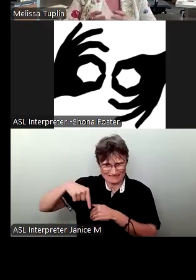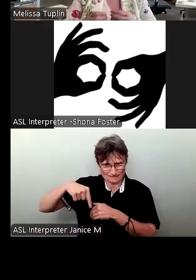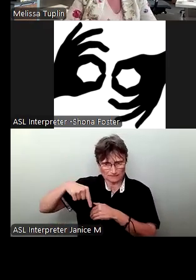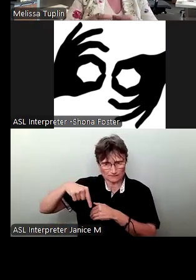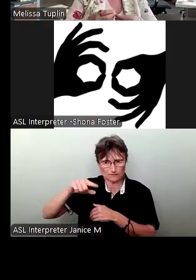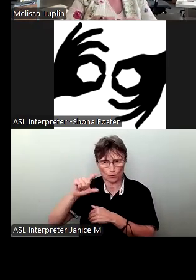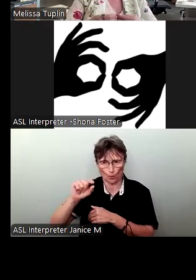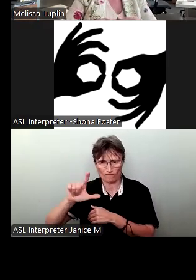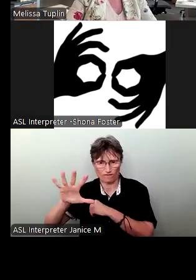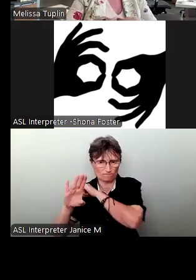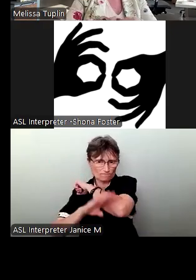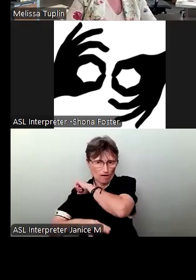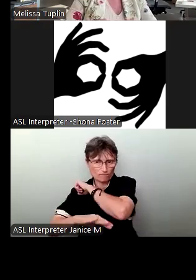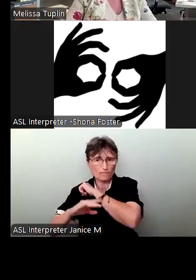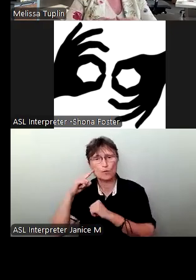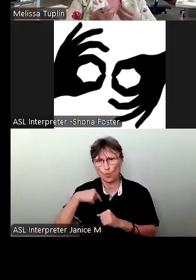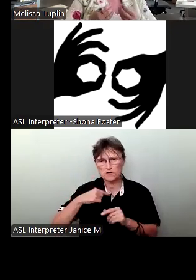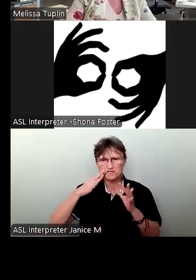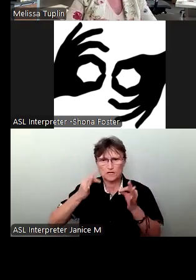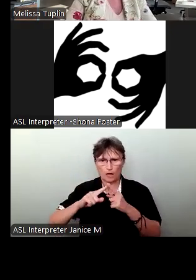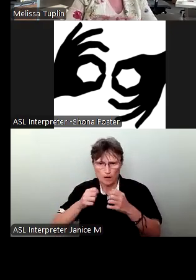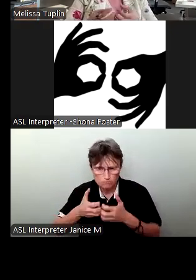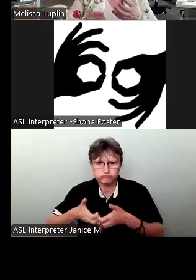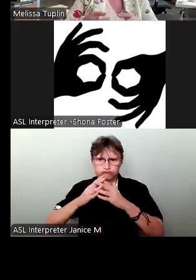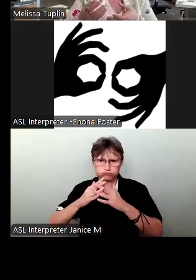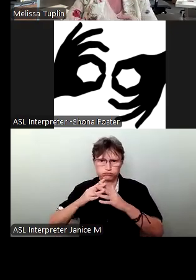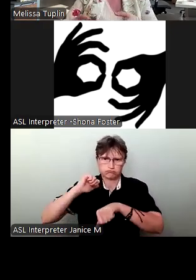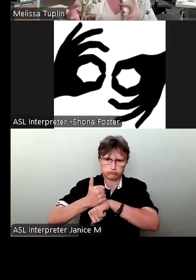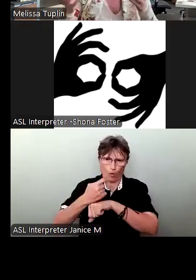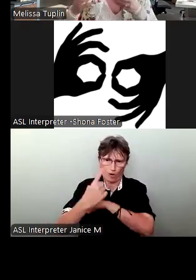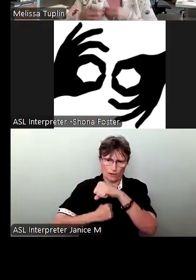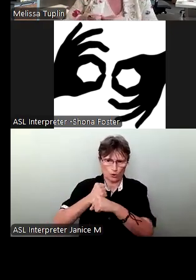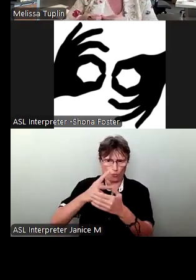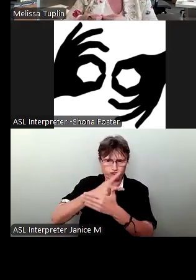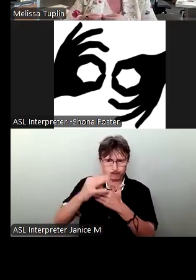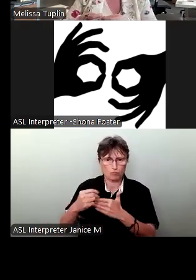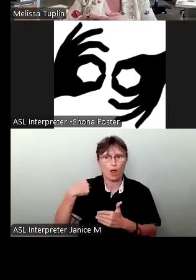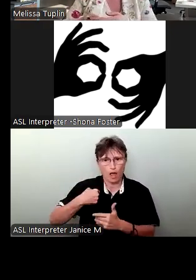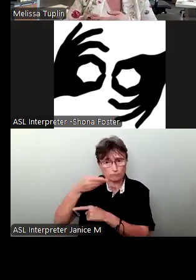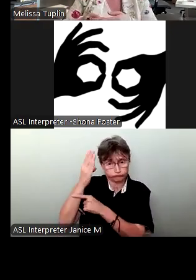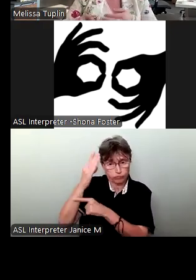so this one-year program that I'm speaking about today is intended to bridge that gap,